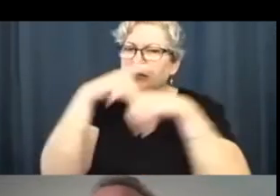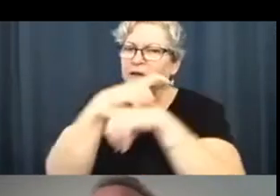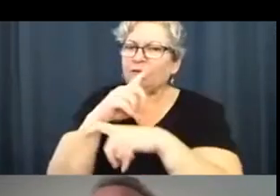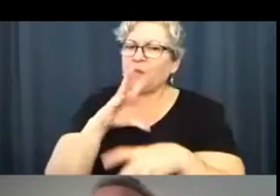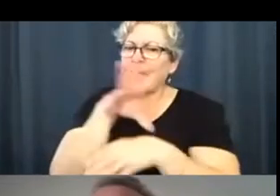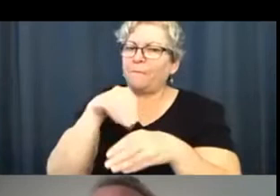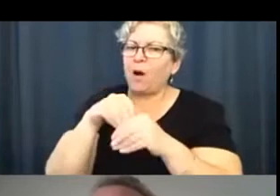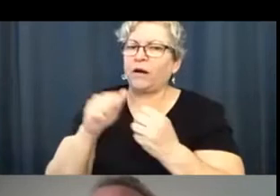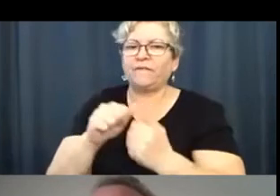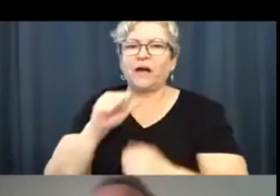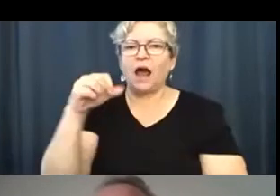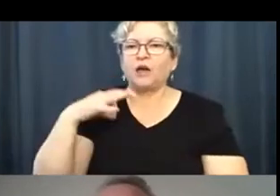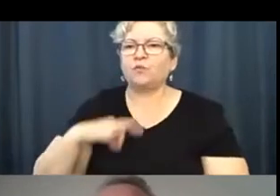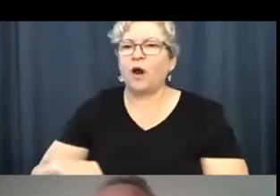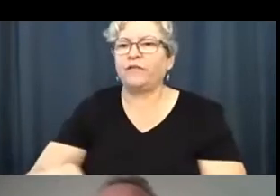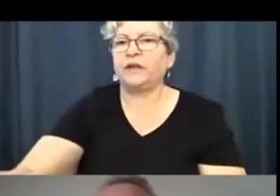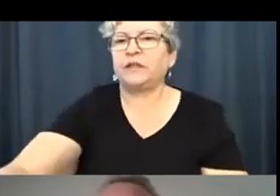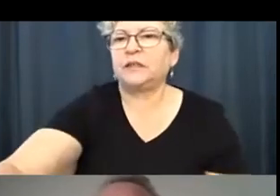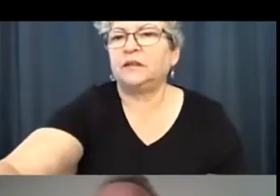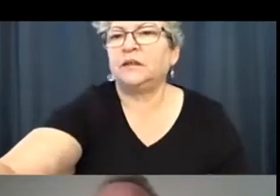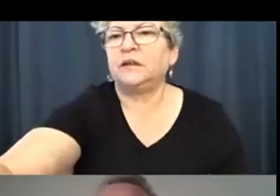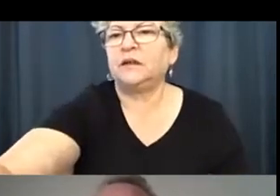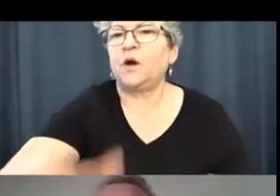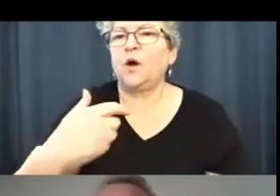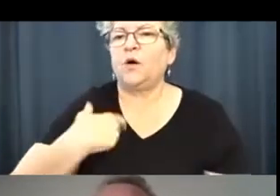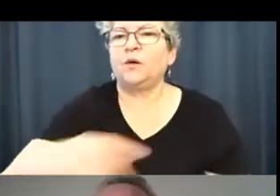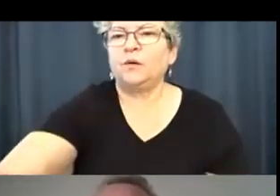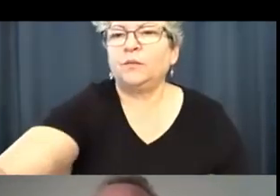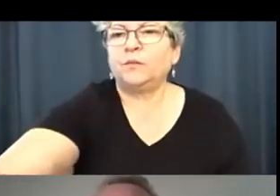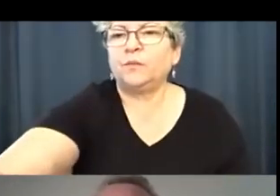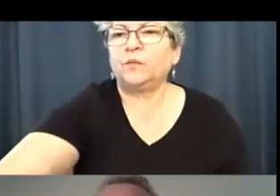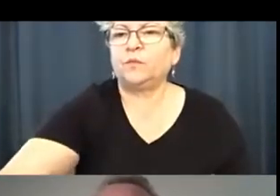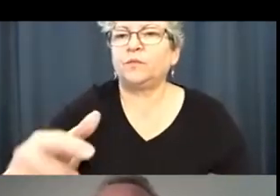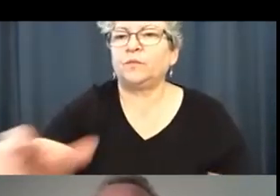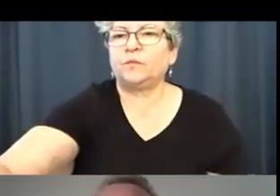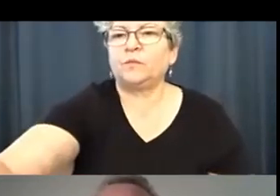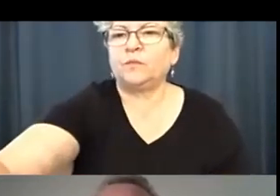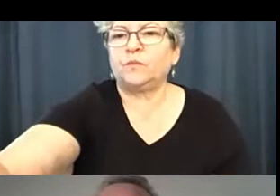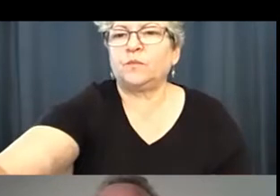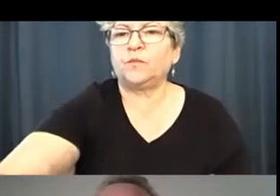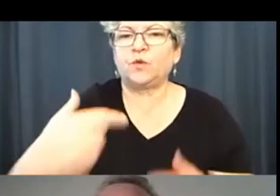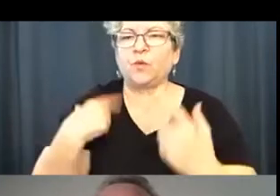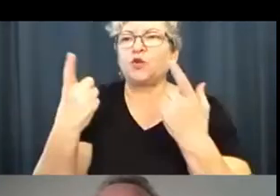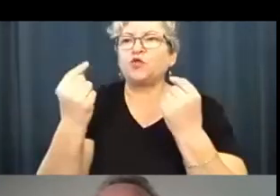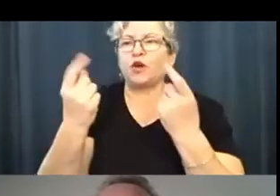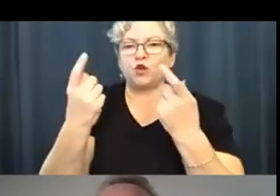And so, what we're trying to do is, we've got two sessions. The first one is gonna be more of an overview